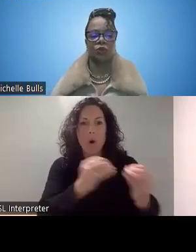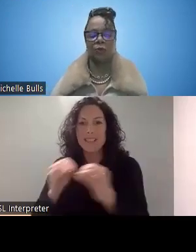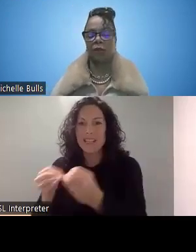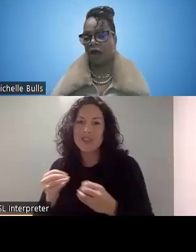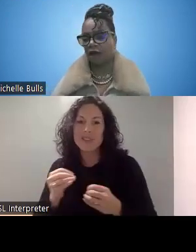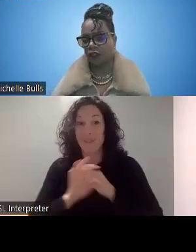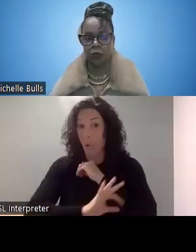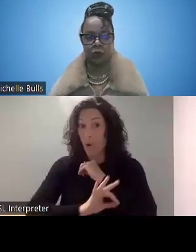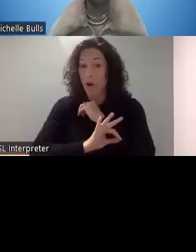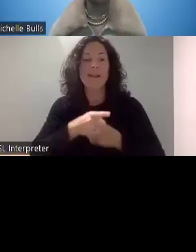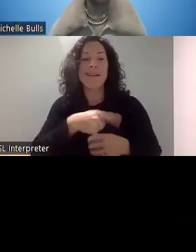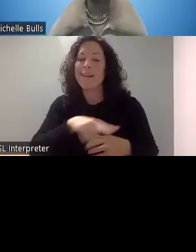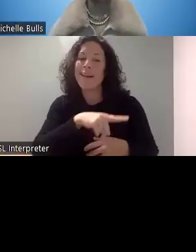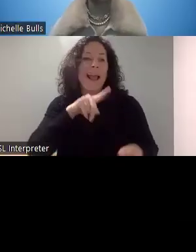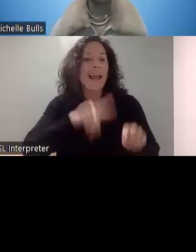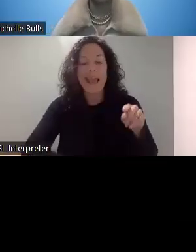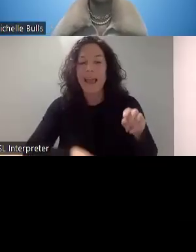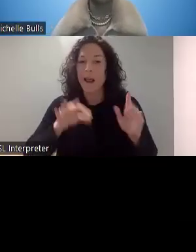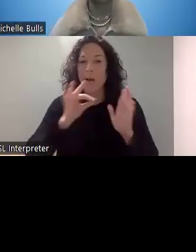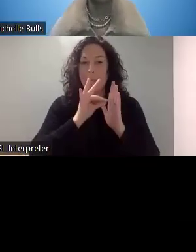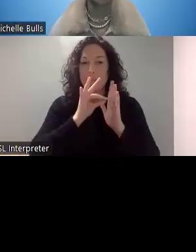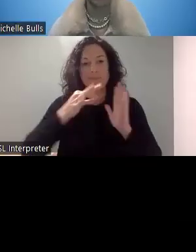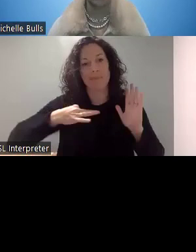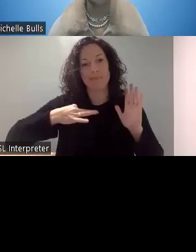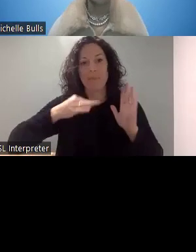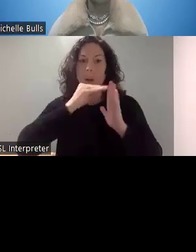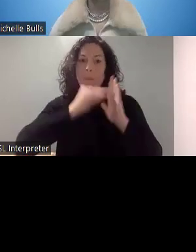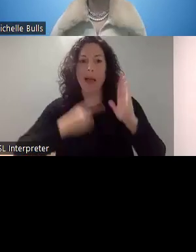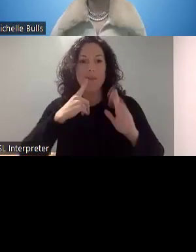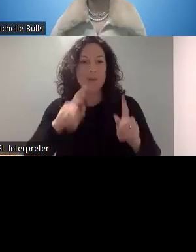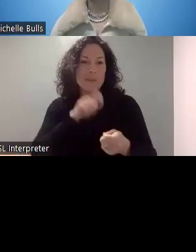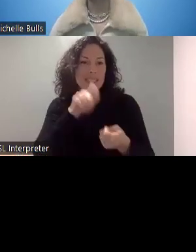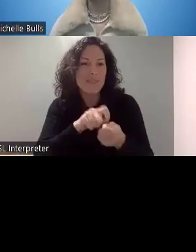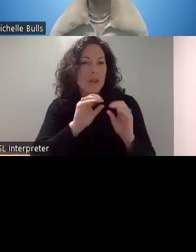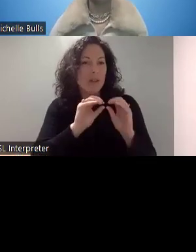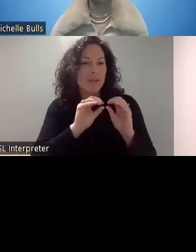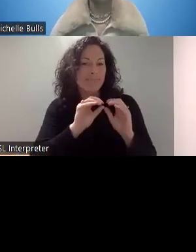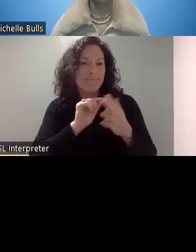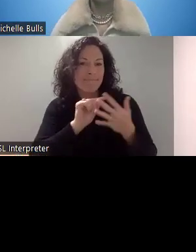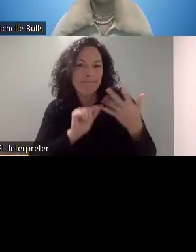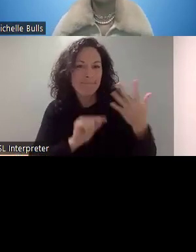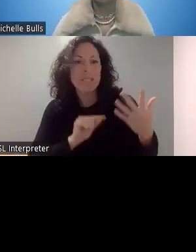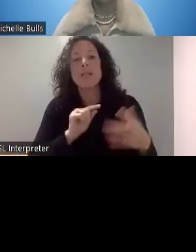to apply for certain programs, and they're listed here on the slide. We try to be very clear